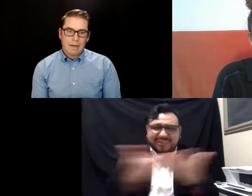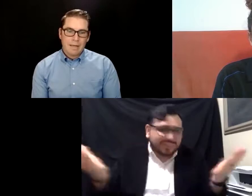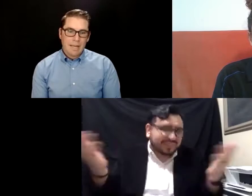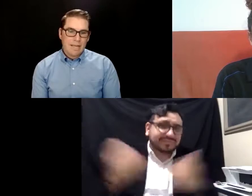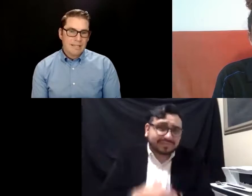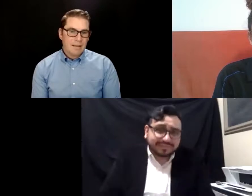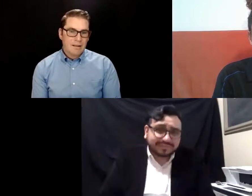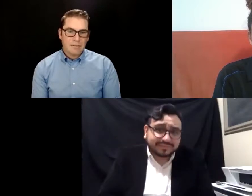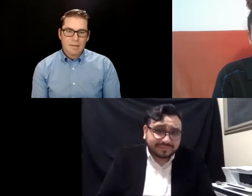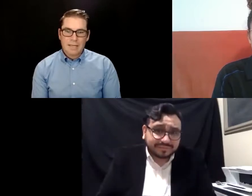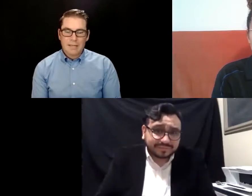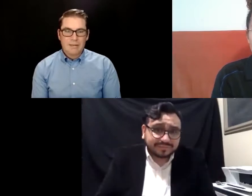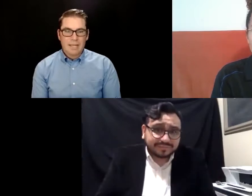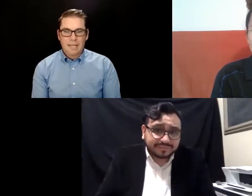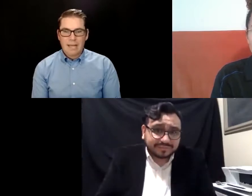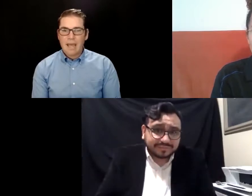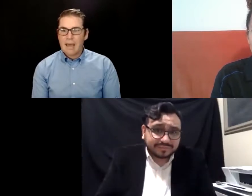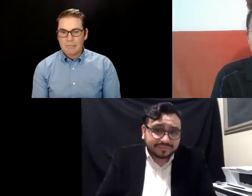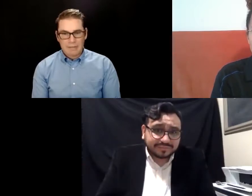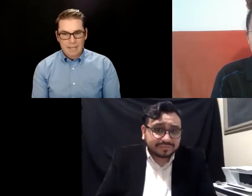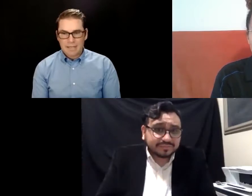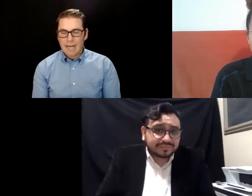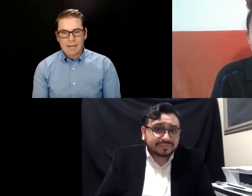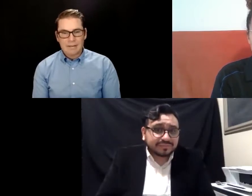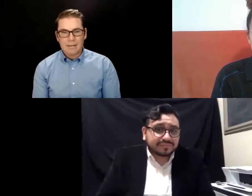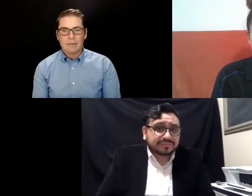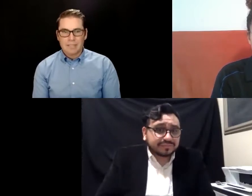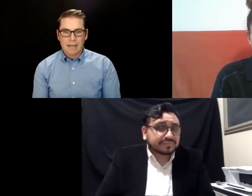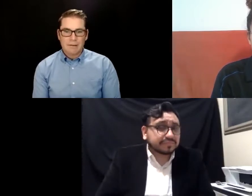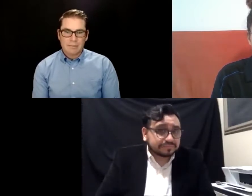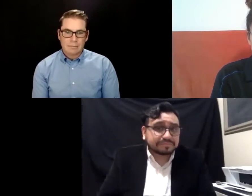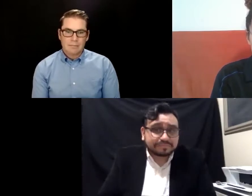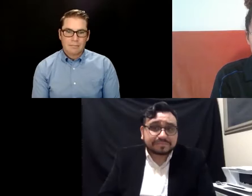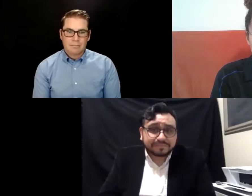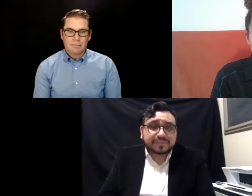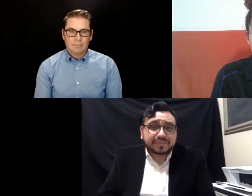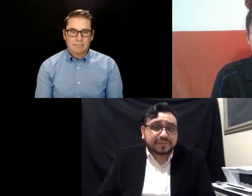But in ASL we can translate everything that any other language can.